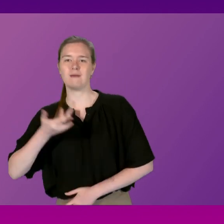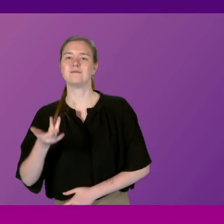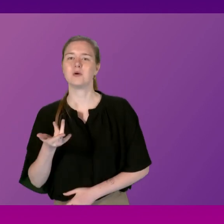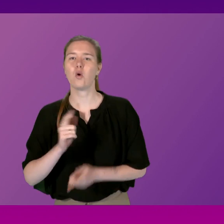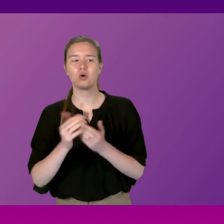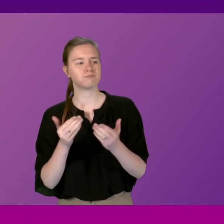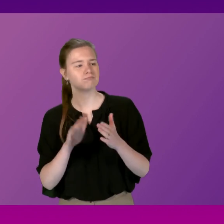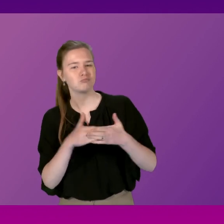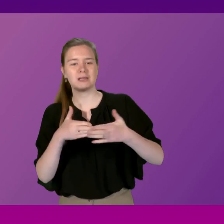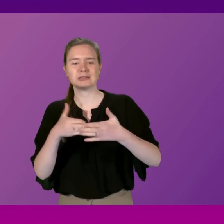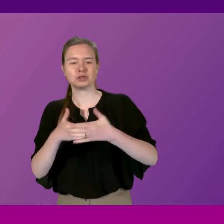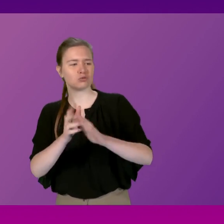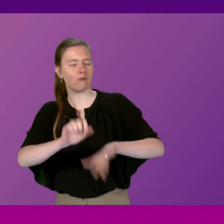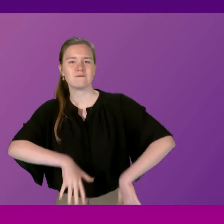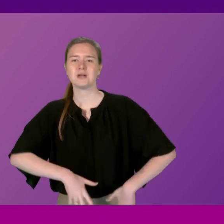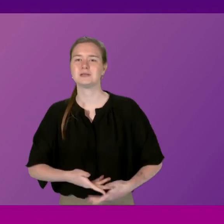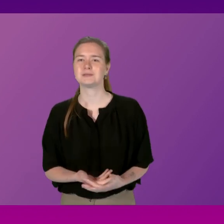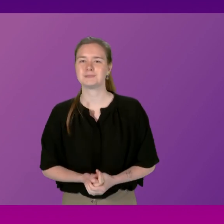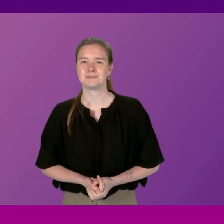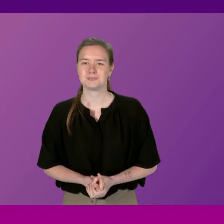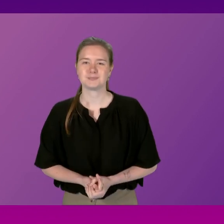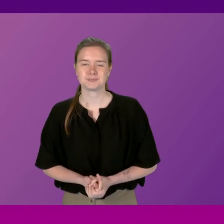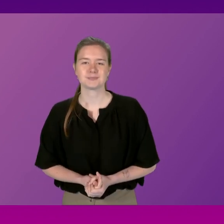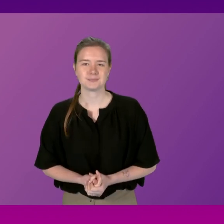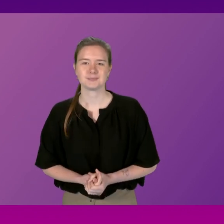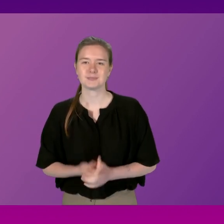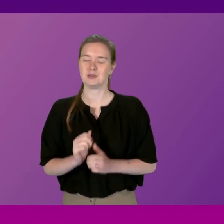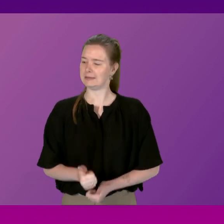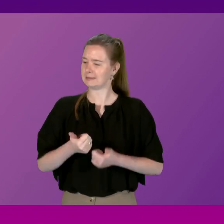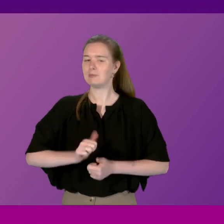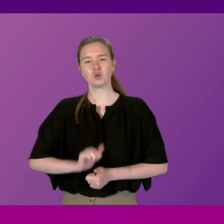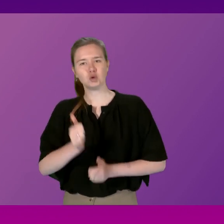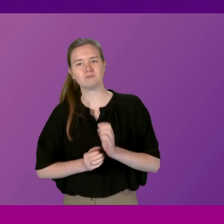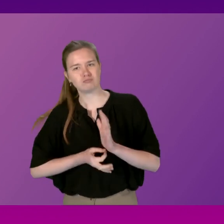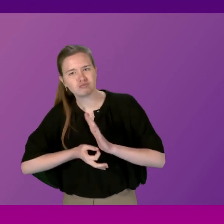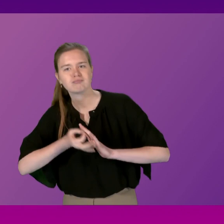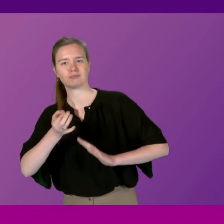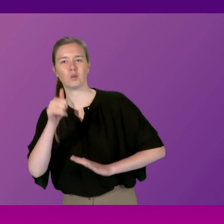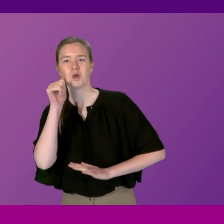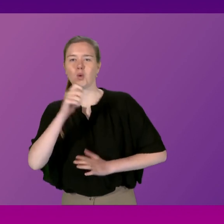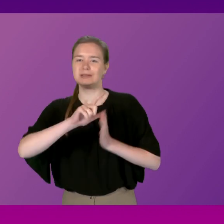barriers and prejudice. Despite great steps forward having been made, we know that, in many areas of life, disabled